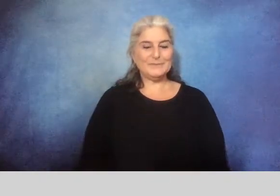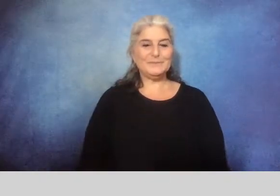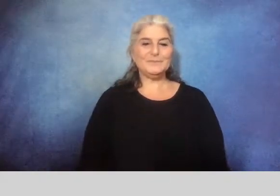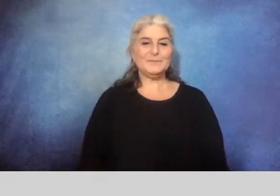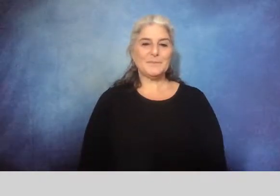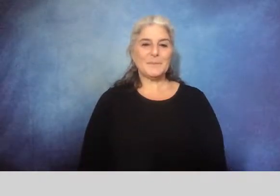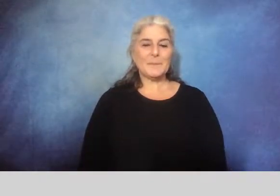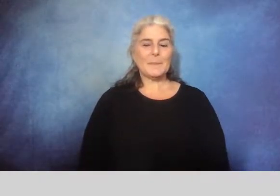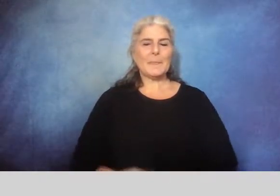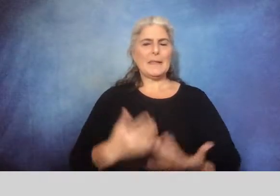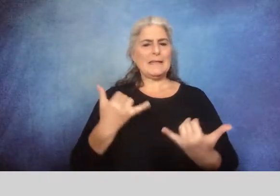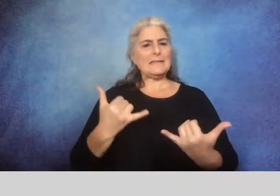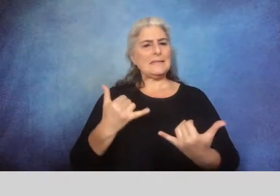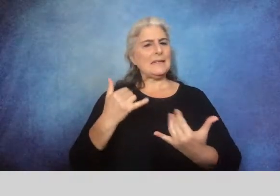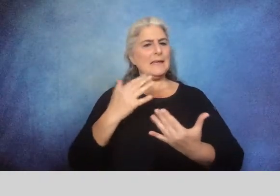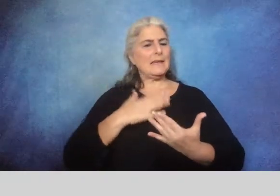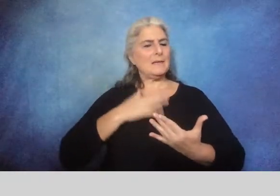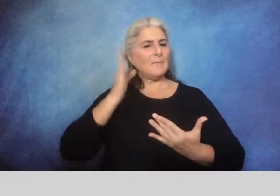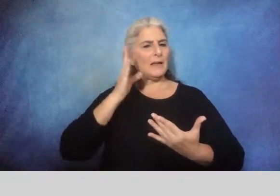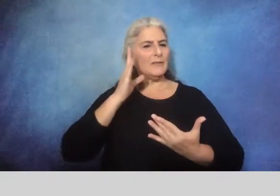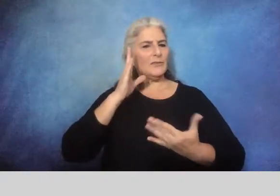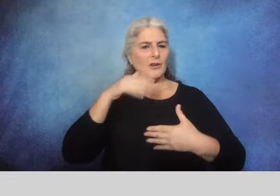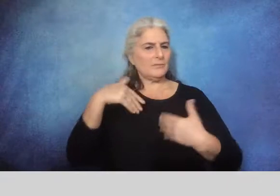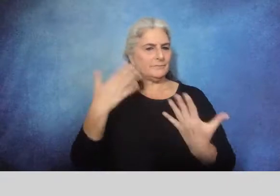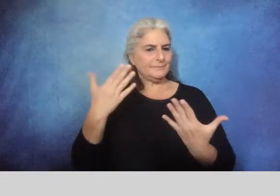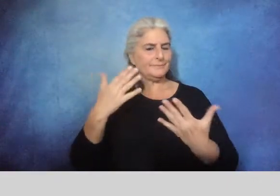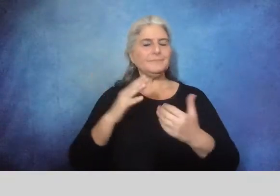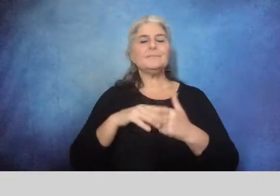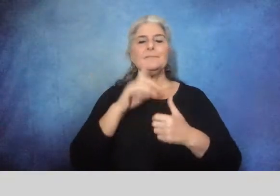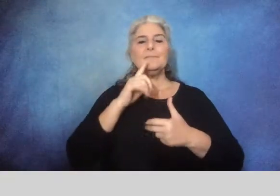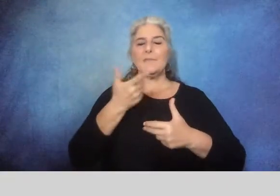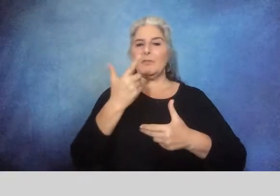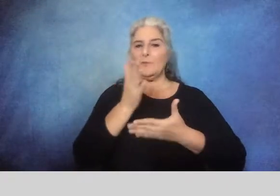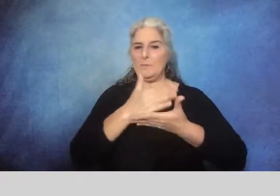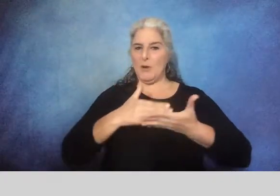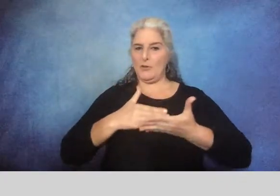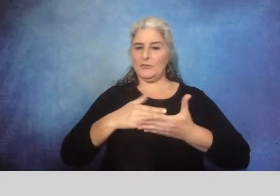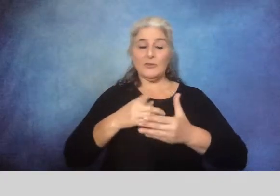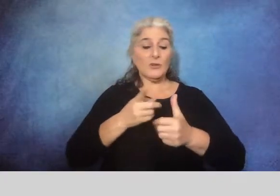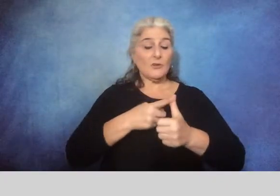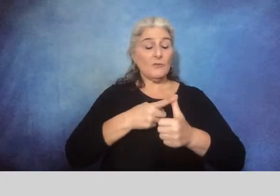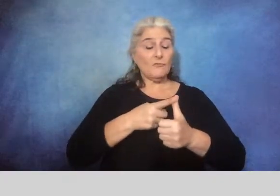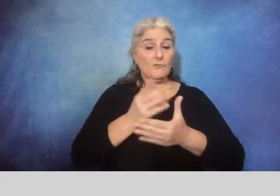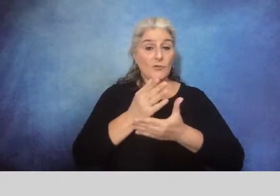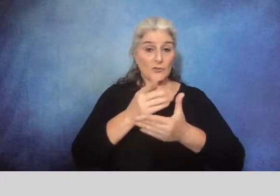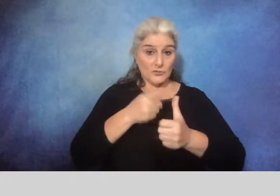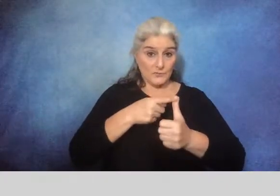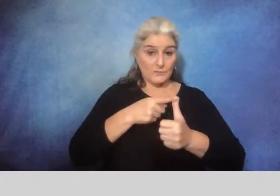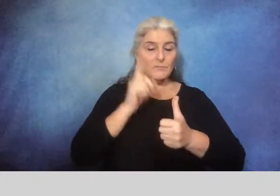How is the talk structured? The talk is structured into three sections. In the first section, I'll give you an example code,